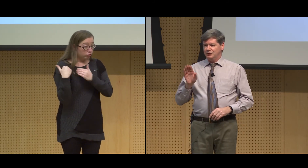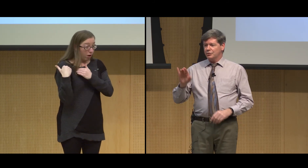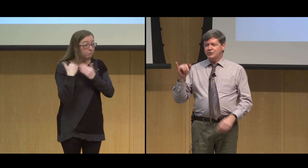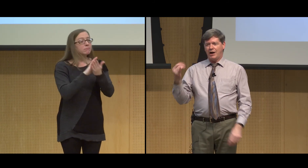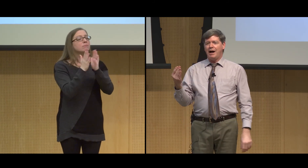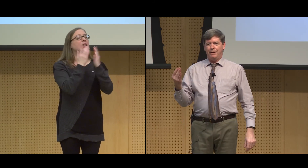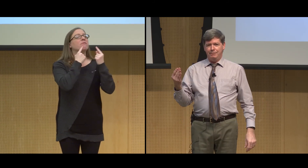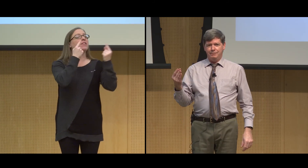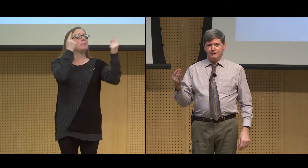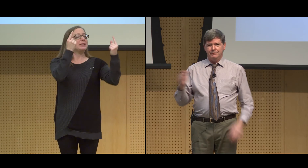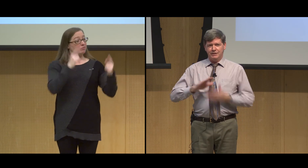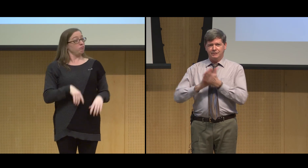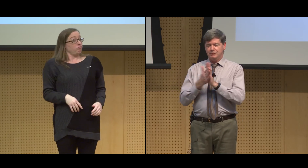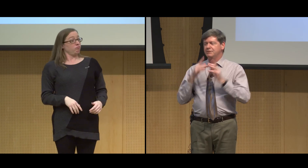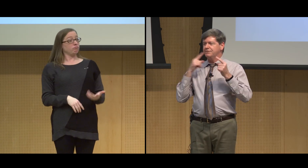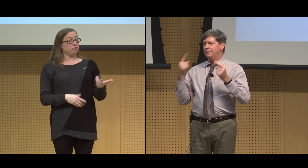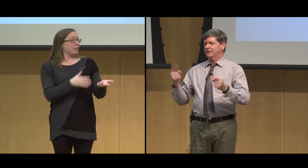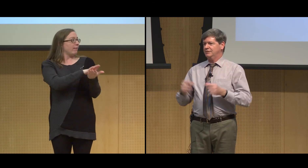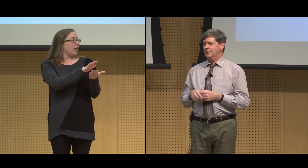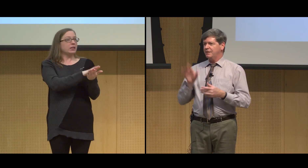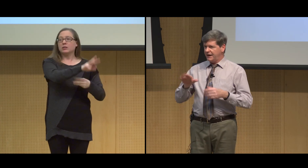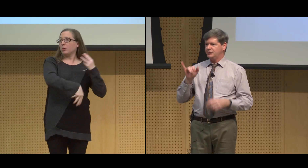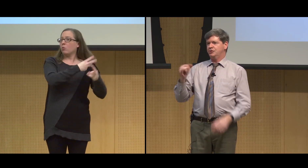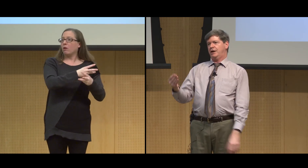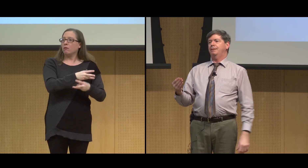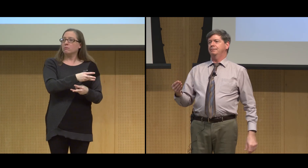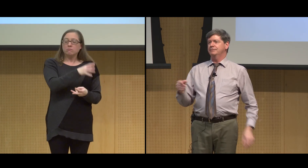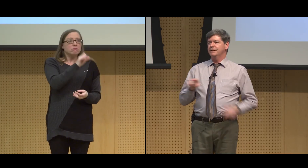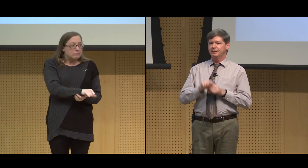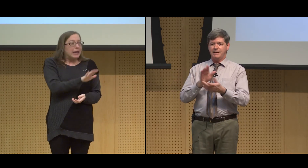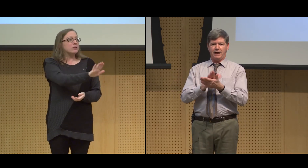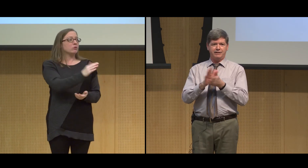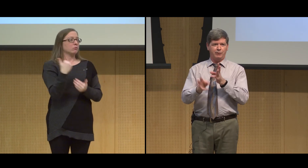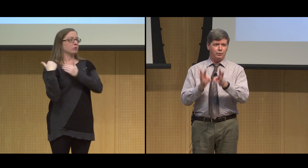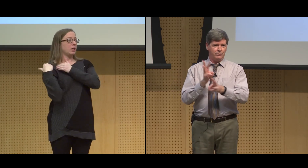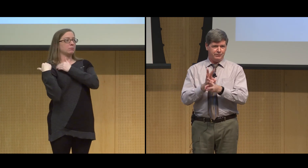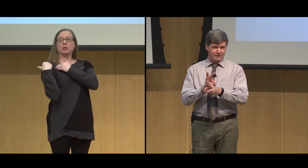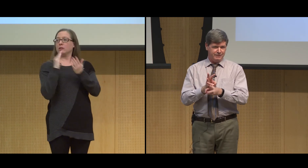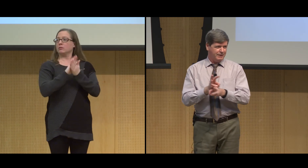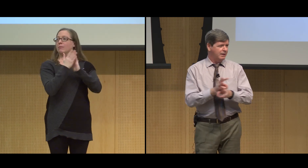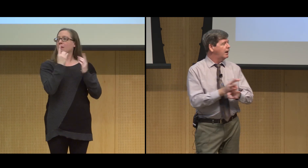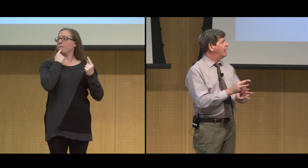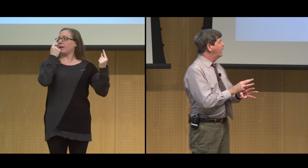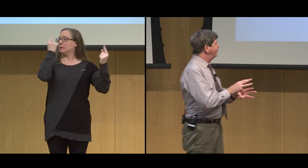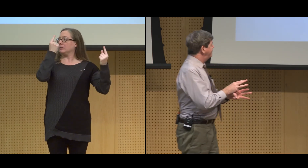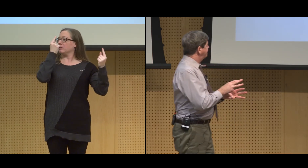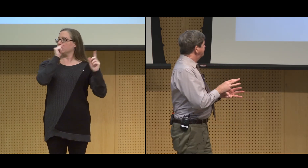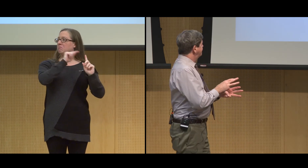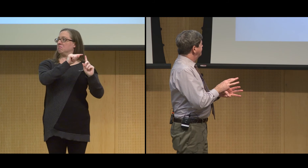"Your job is to be famous. That's your job in the academic world." Um...